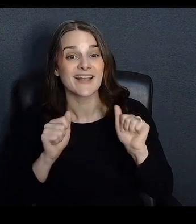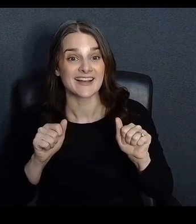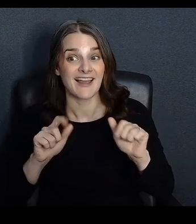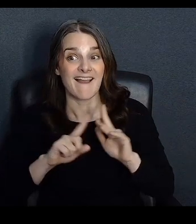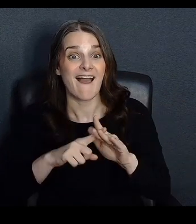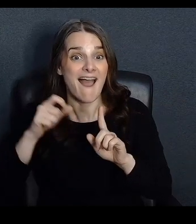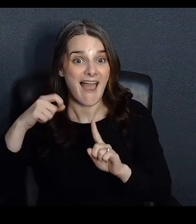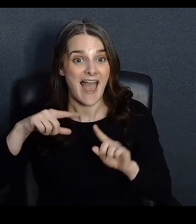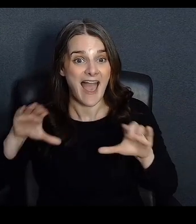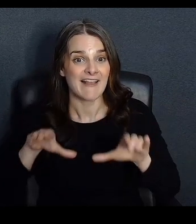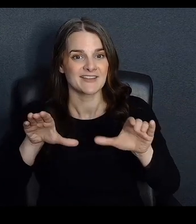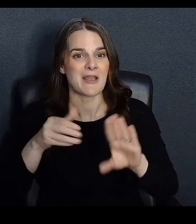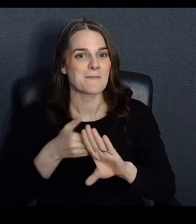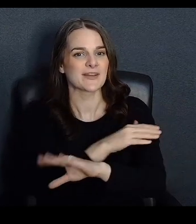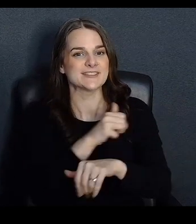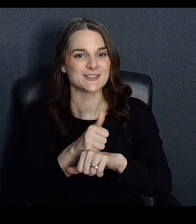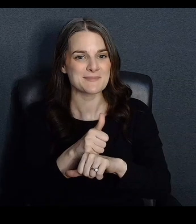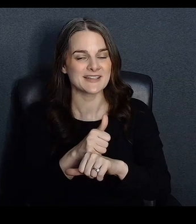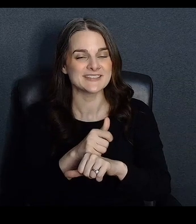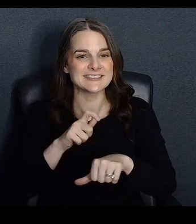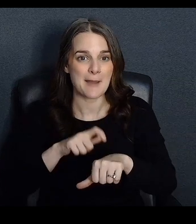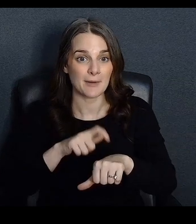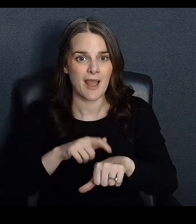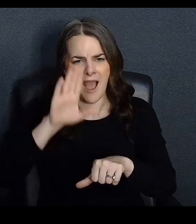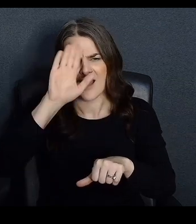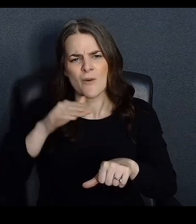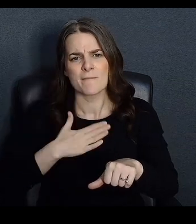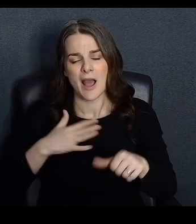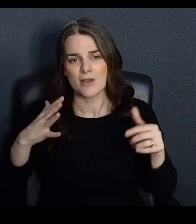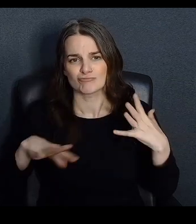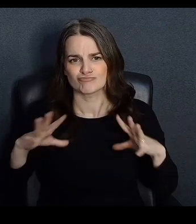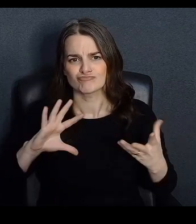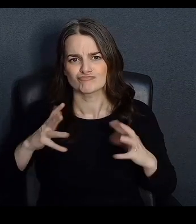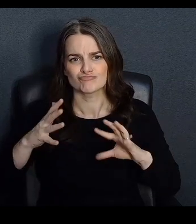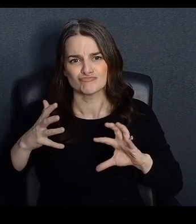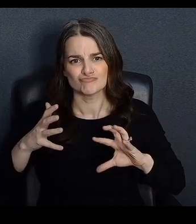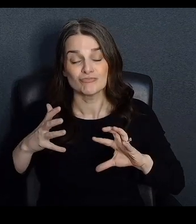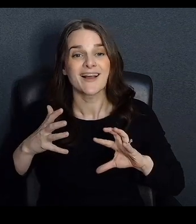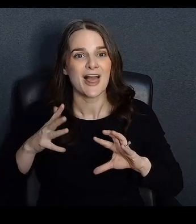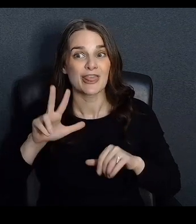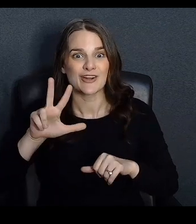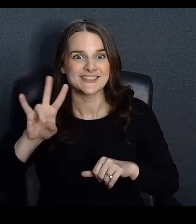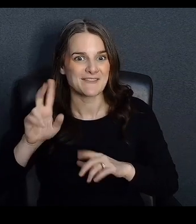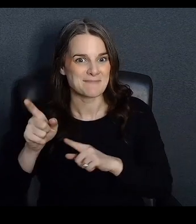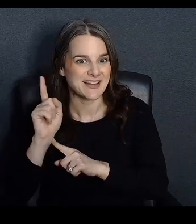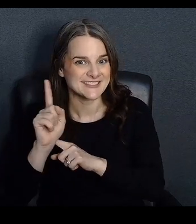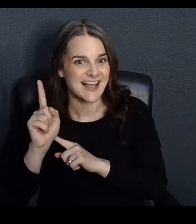is activate a predetermined timer. So I know that the wash cycle on my laundry machine is 37 minutes long.